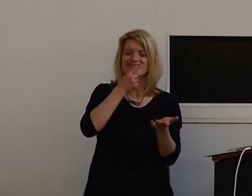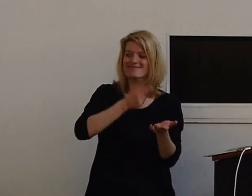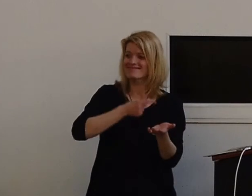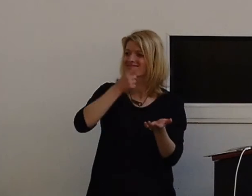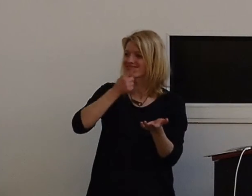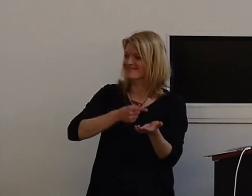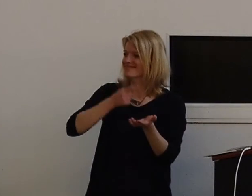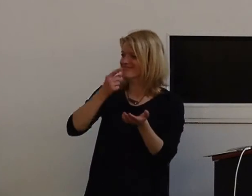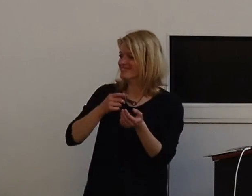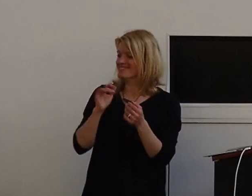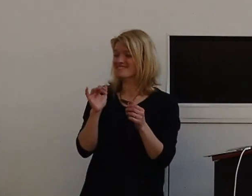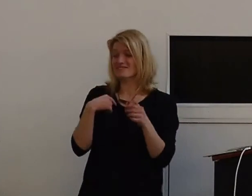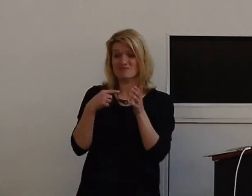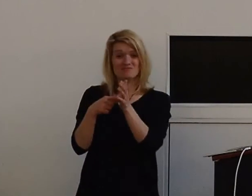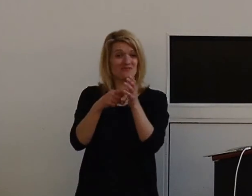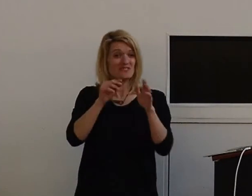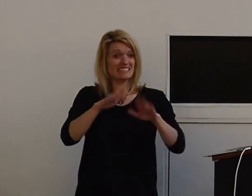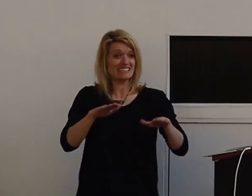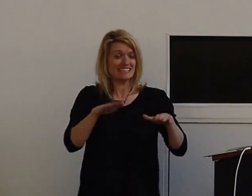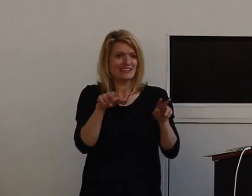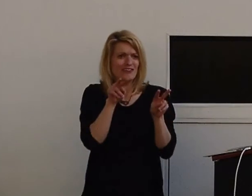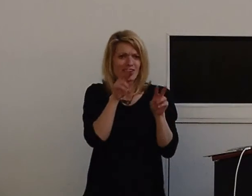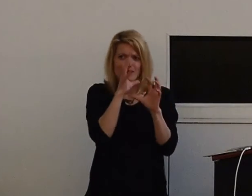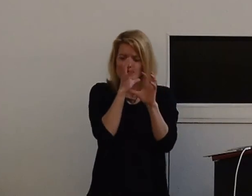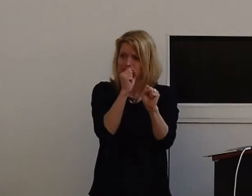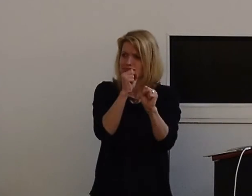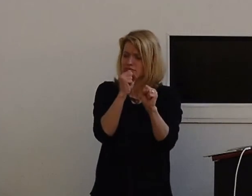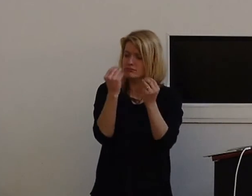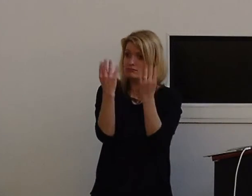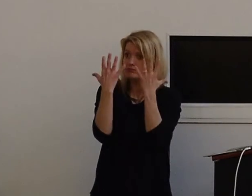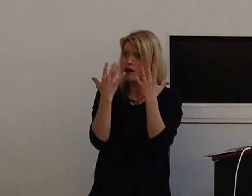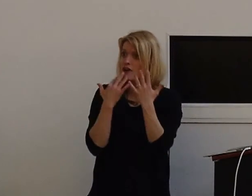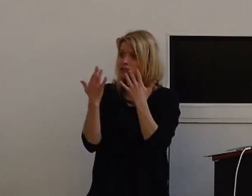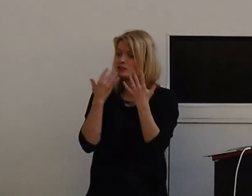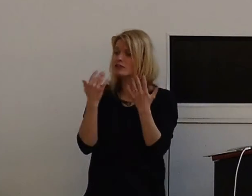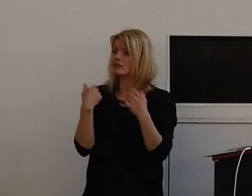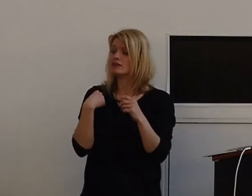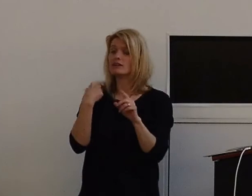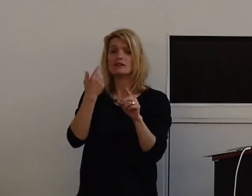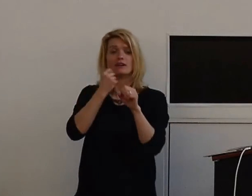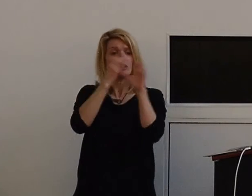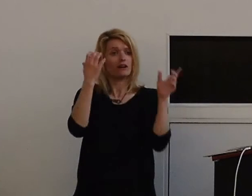You can see the repetitive patterns in the signing. I've shown this to children, and they are engaged,